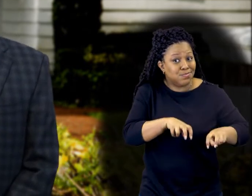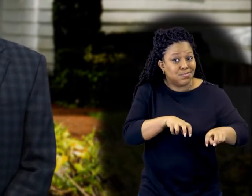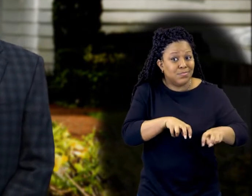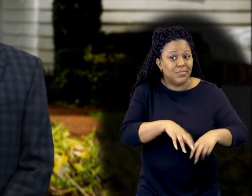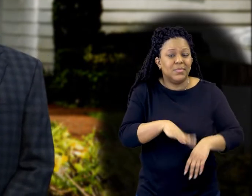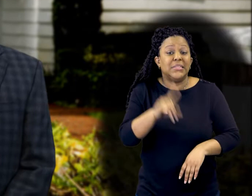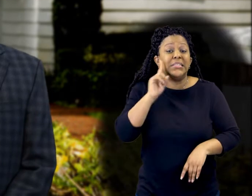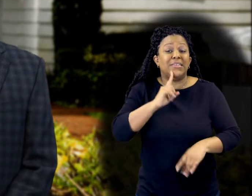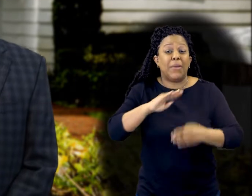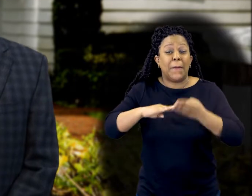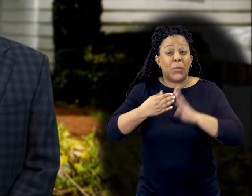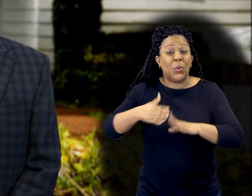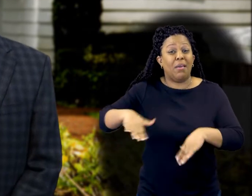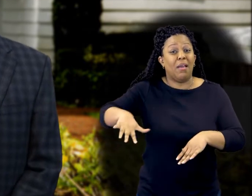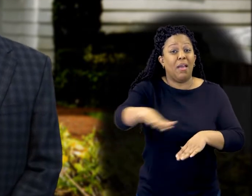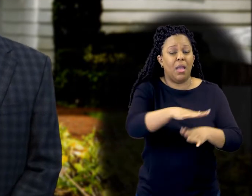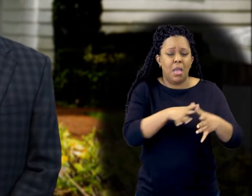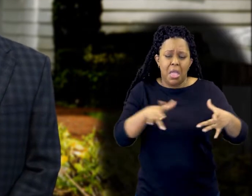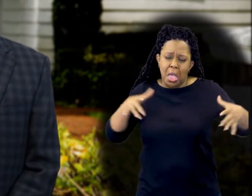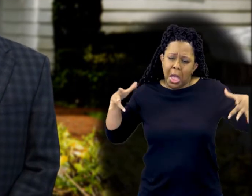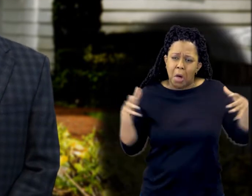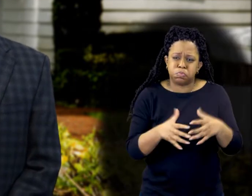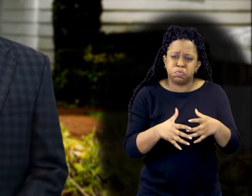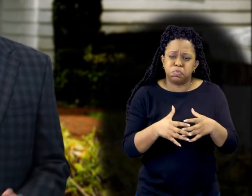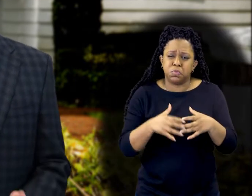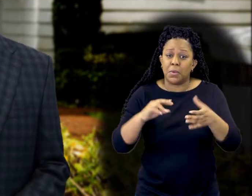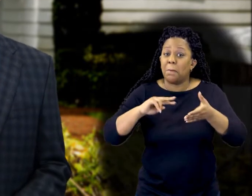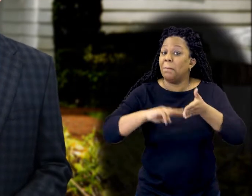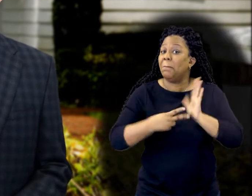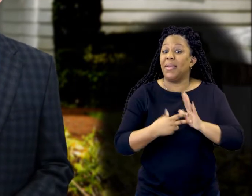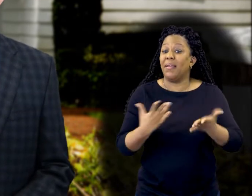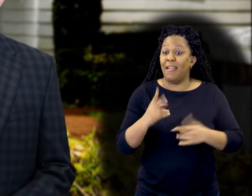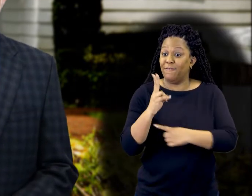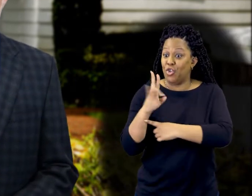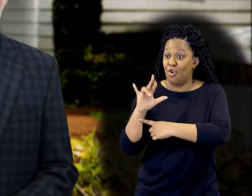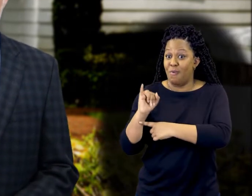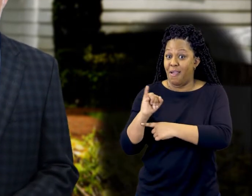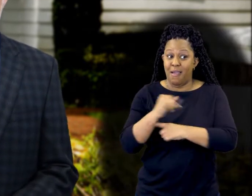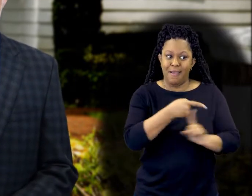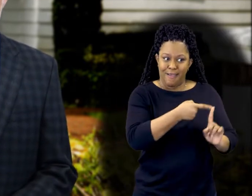The deaf community is very tight-knit so using VRI has led to satisfied customers